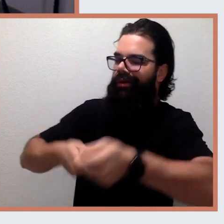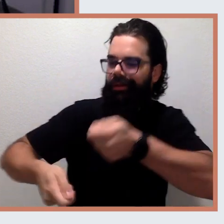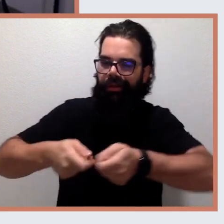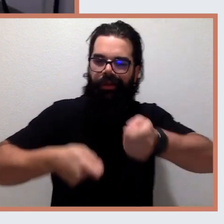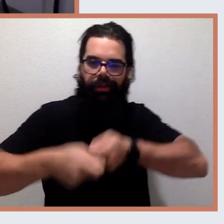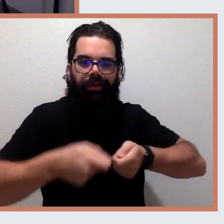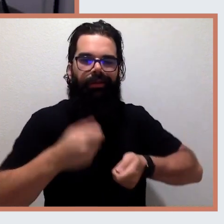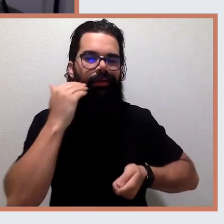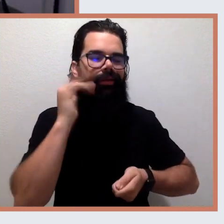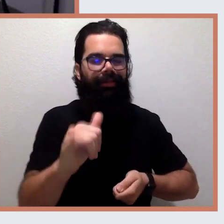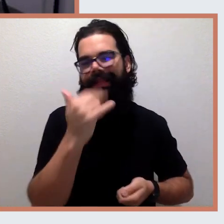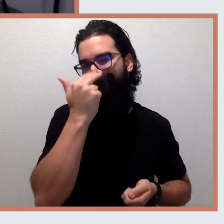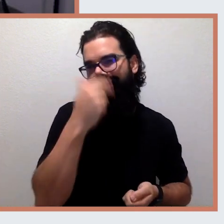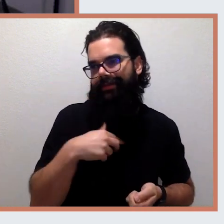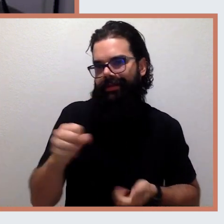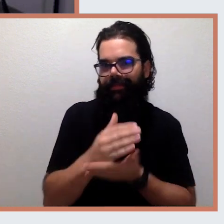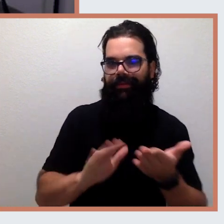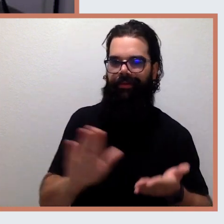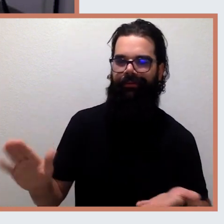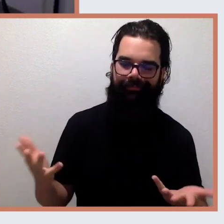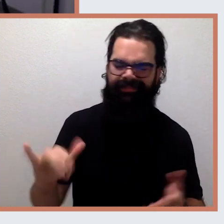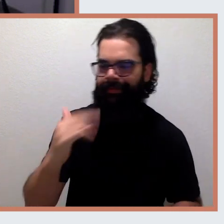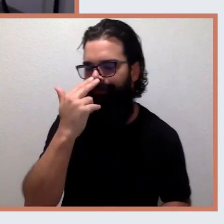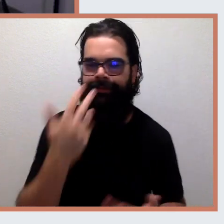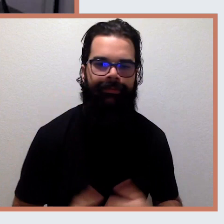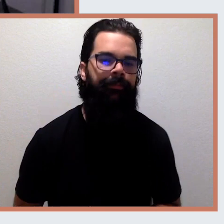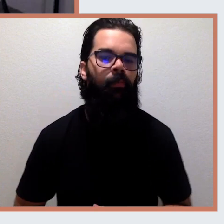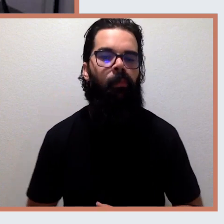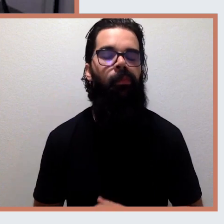Yeah, and so I took that and it was funny.